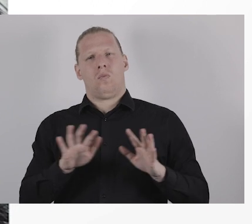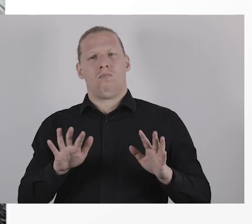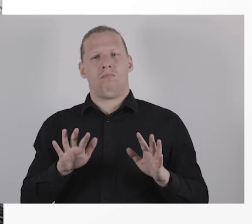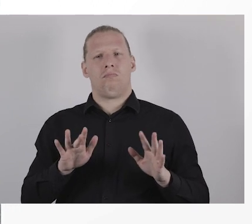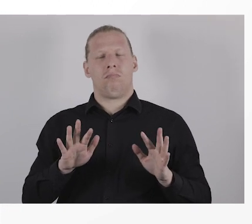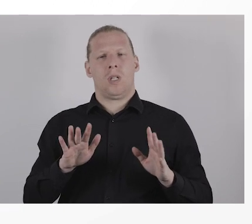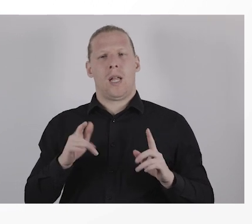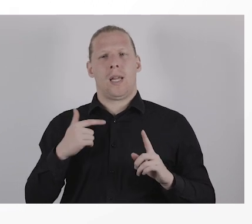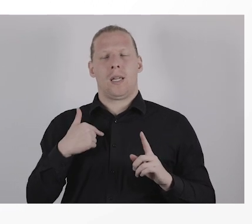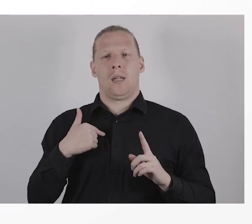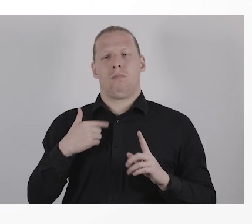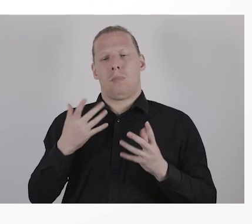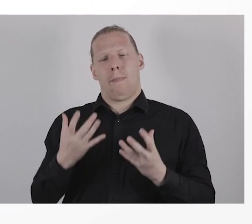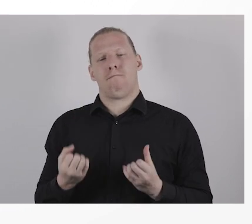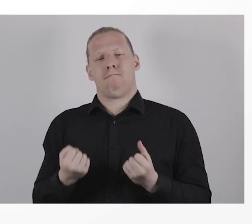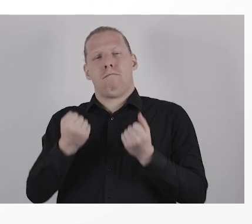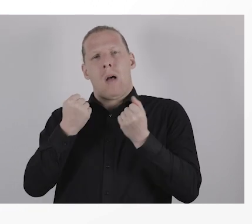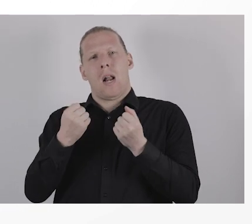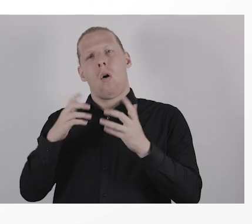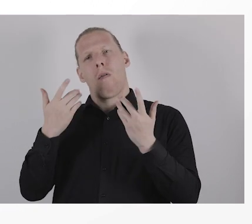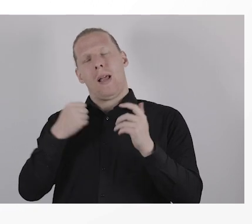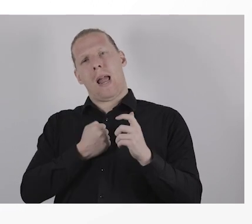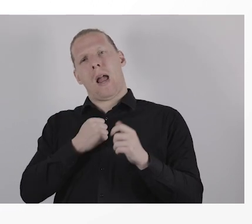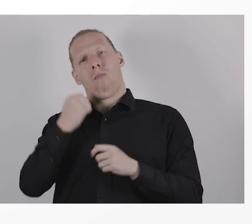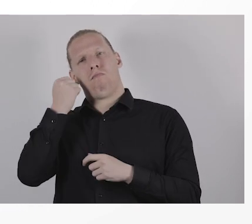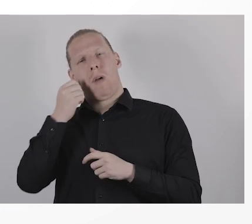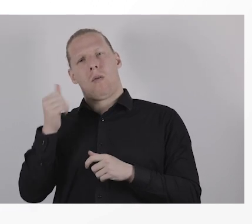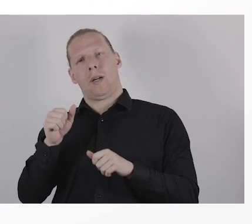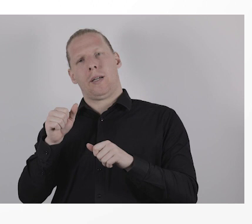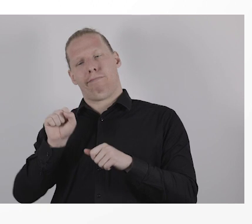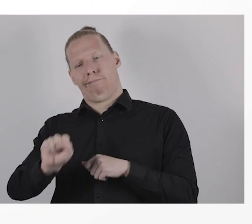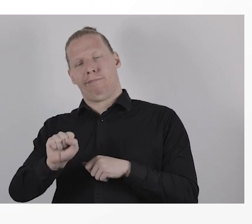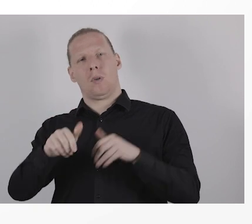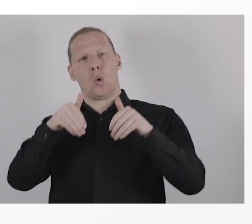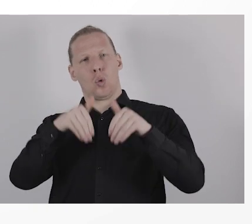to restore a little bit of the... the mana of kurī.